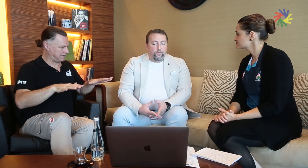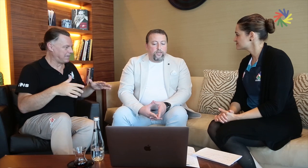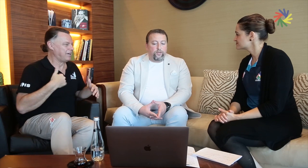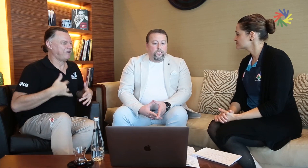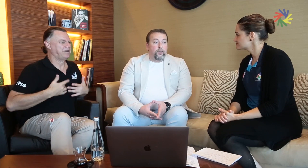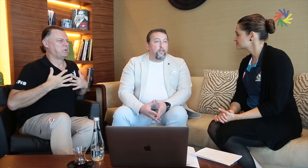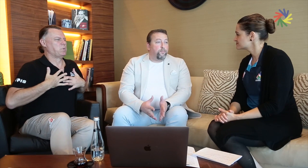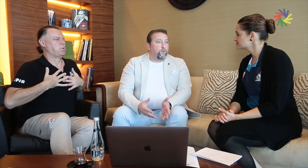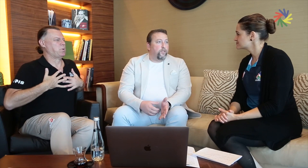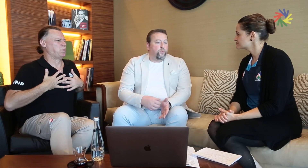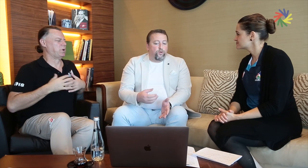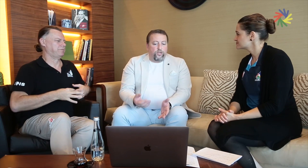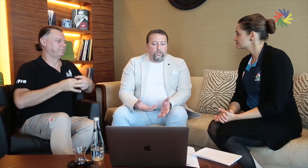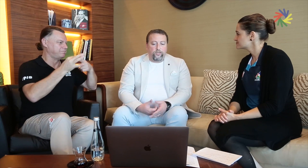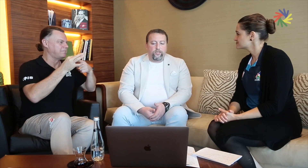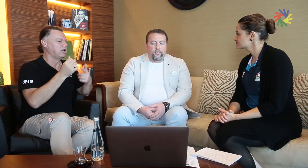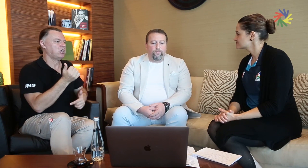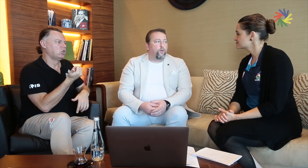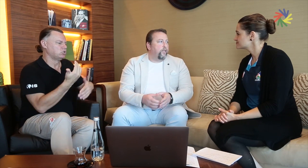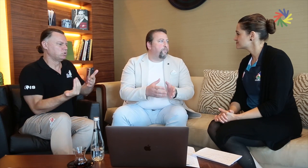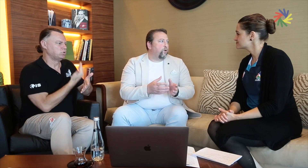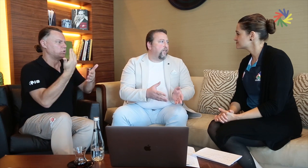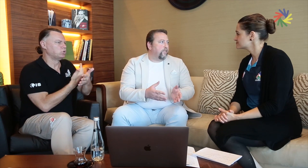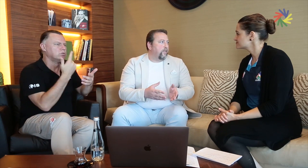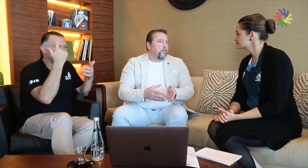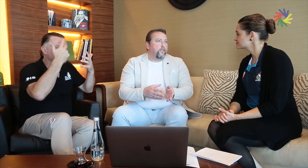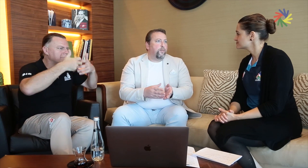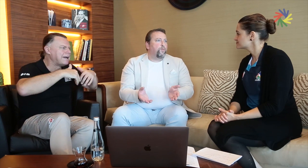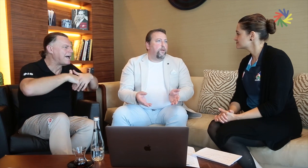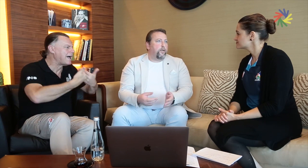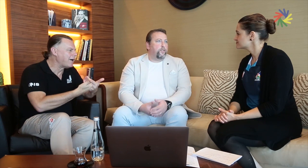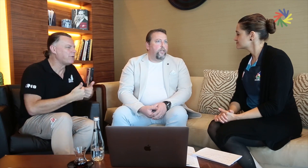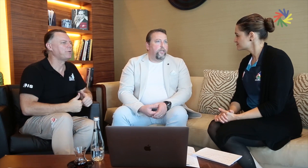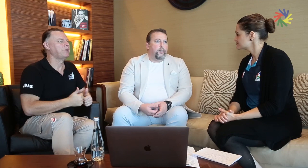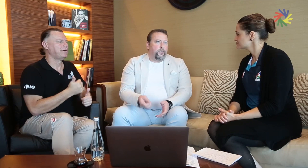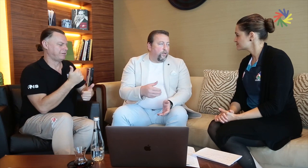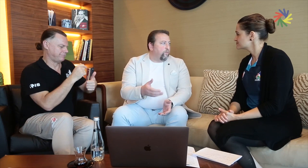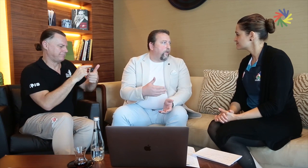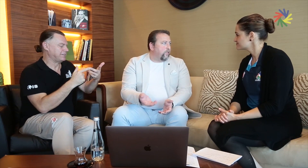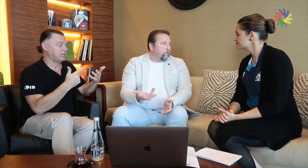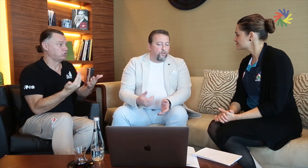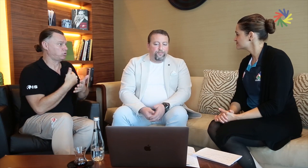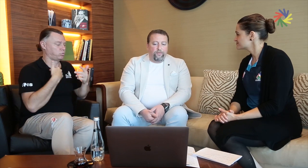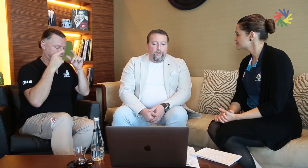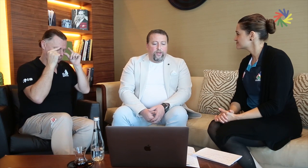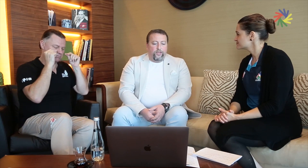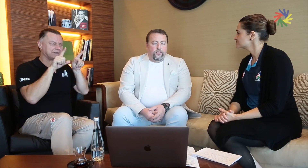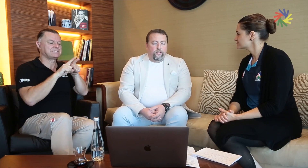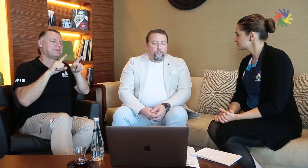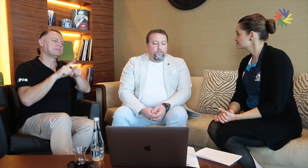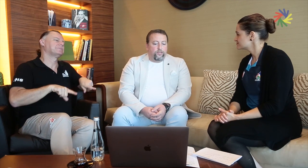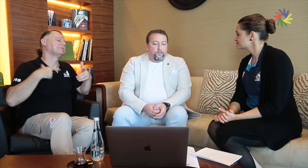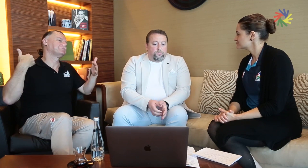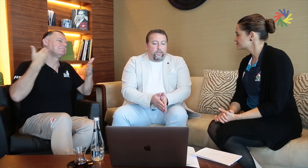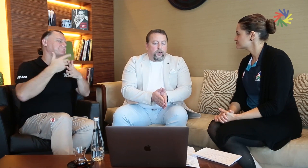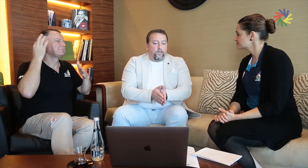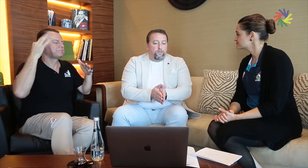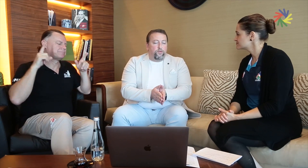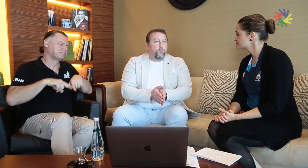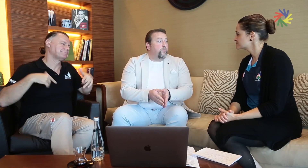the contract agreement terms.